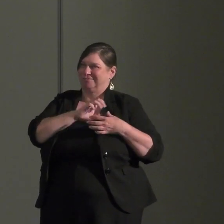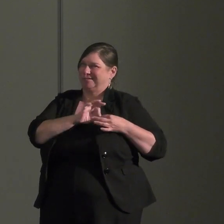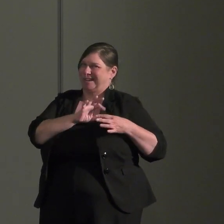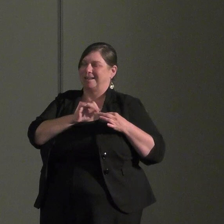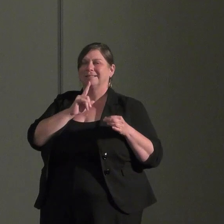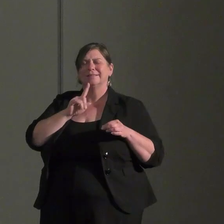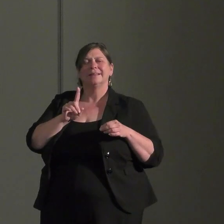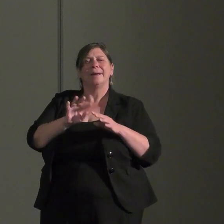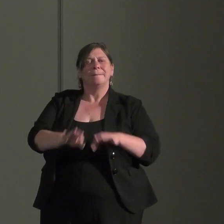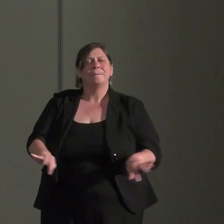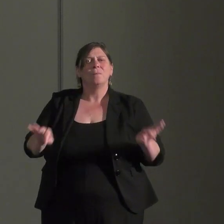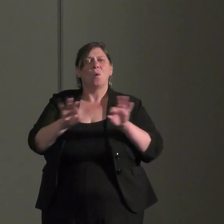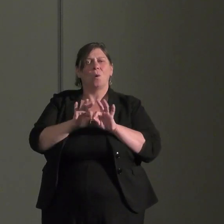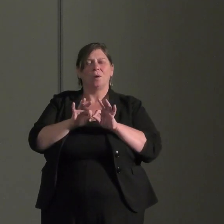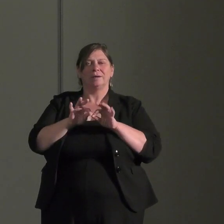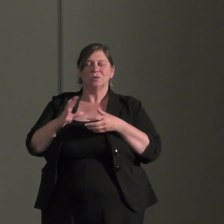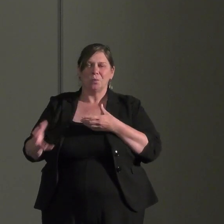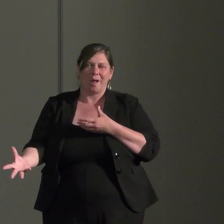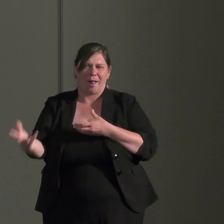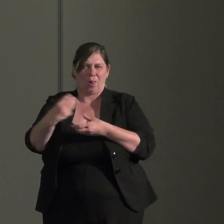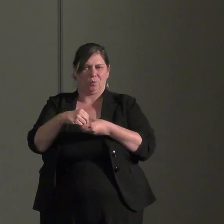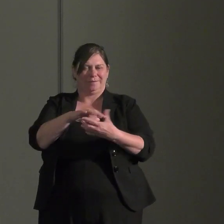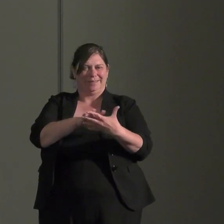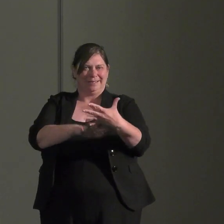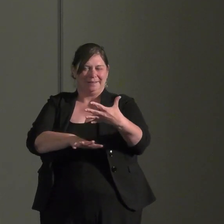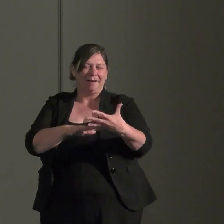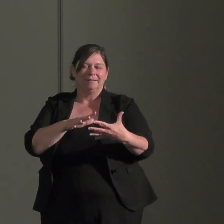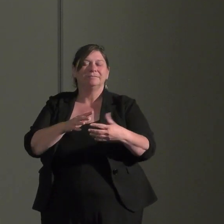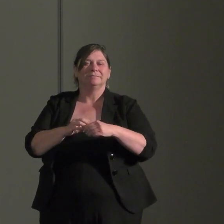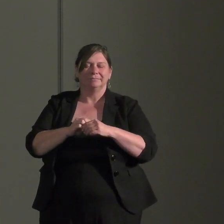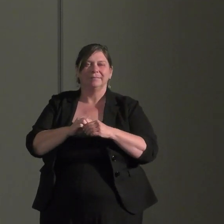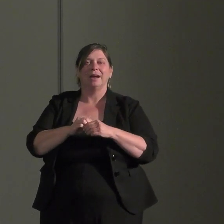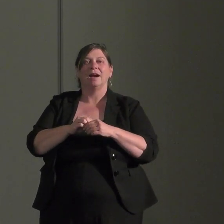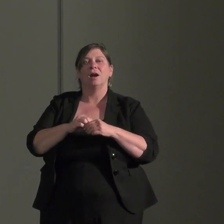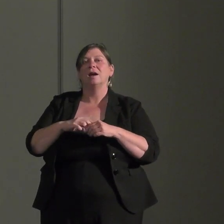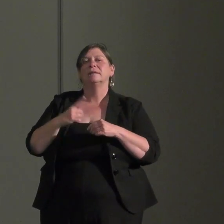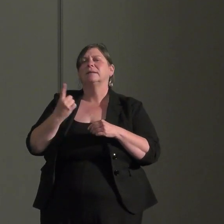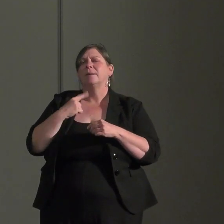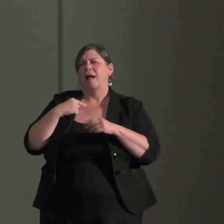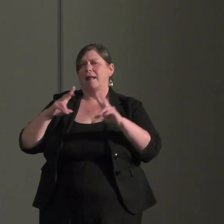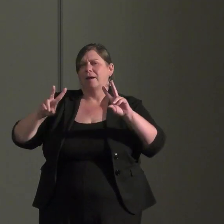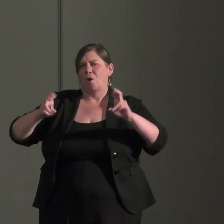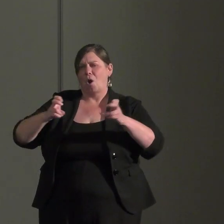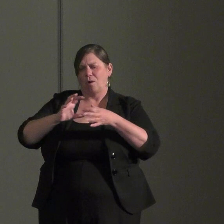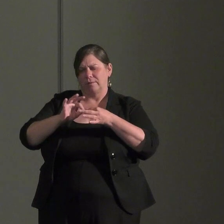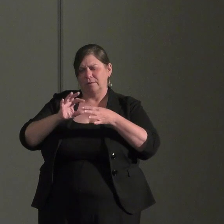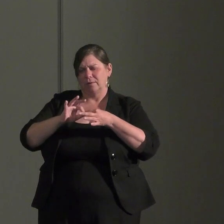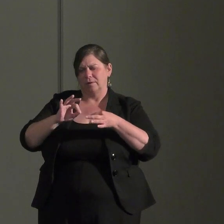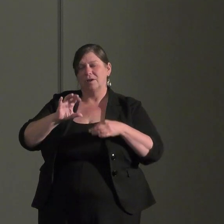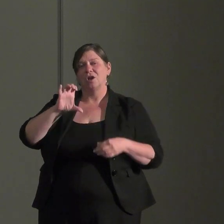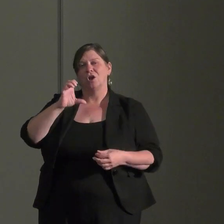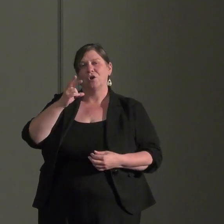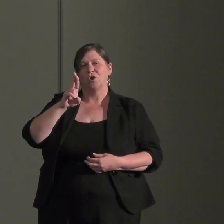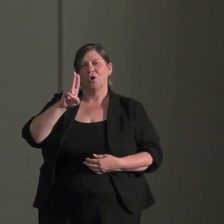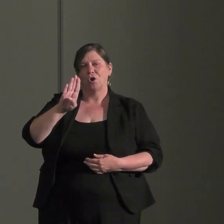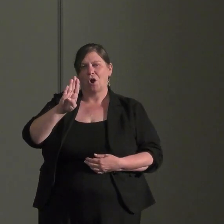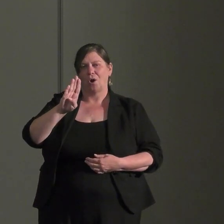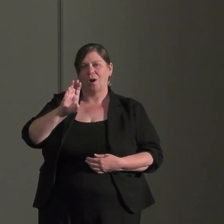to inclusively design. There is something I call the curb cutter effect maybe you are